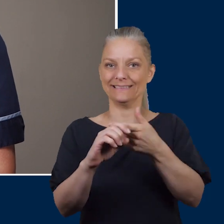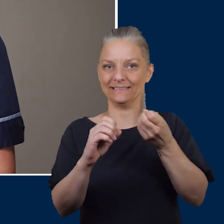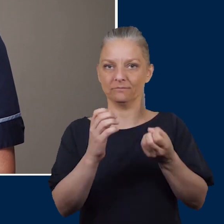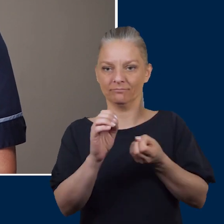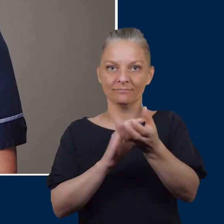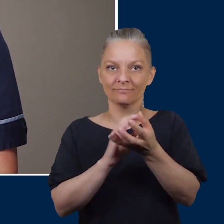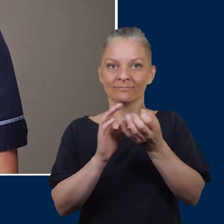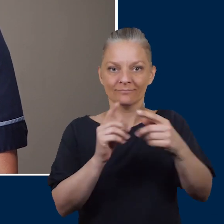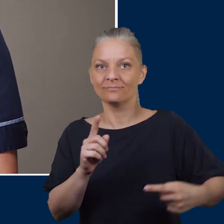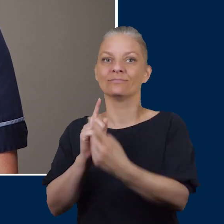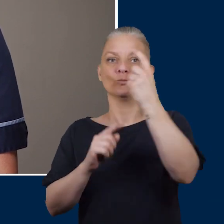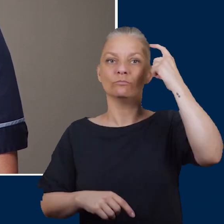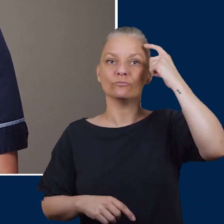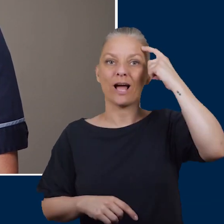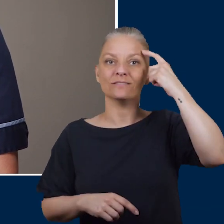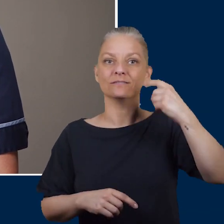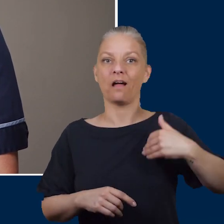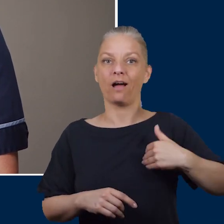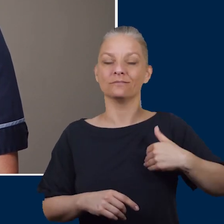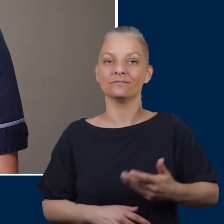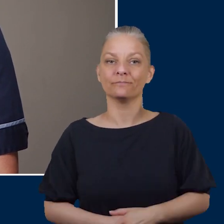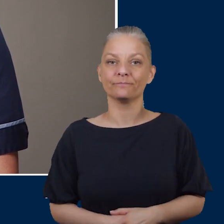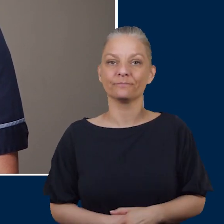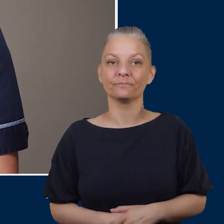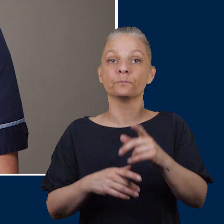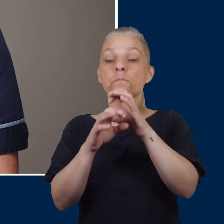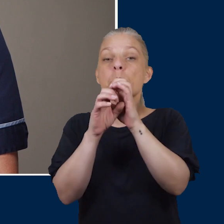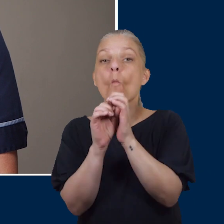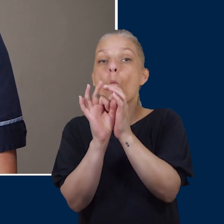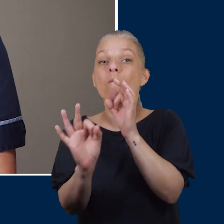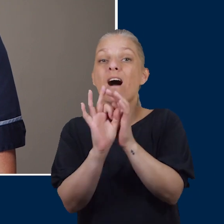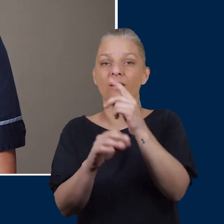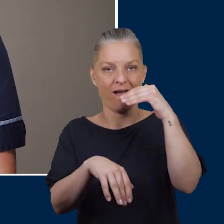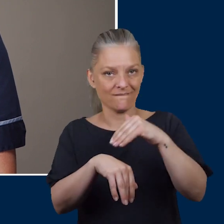but small blood vessels can be affected too and if blocked they can damage other parts of the body.